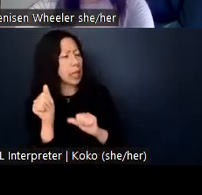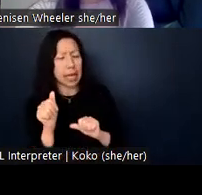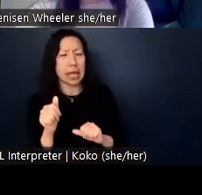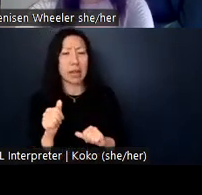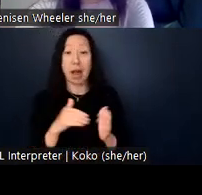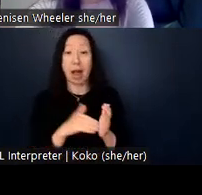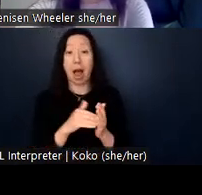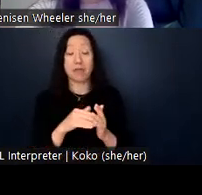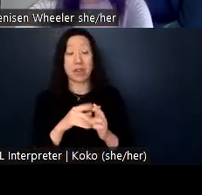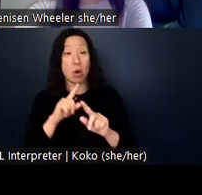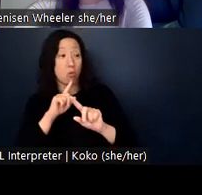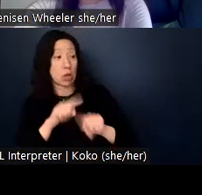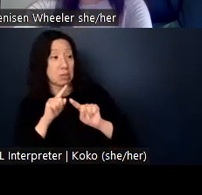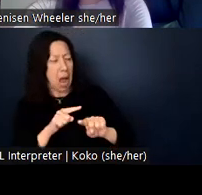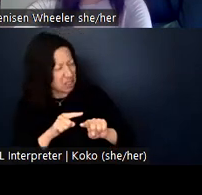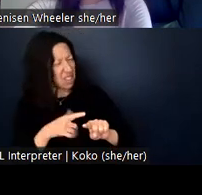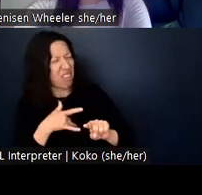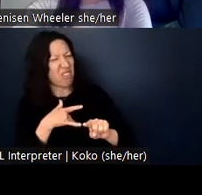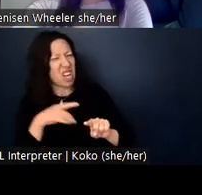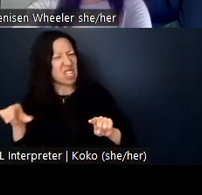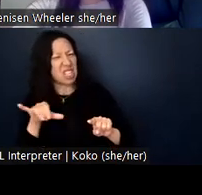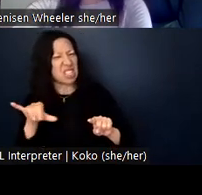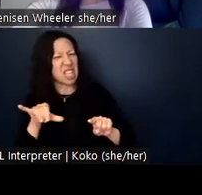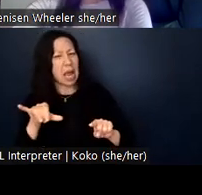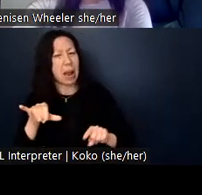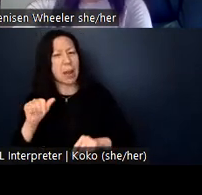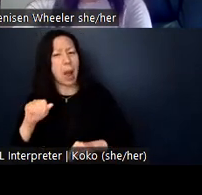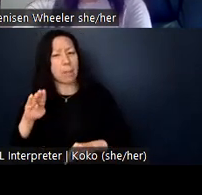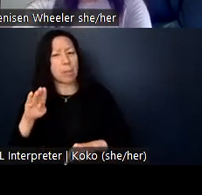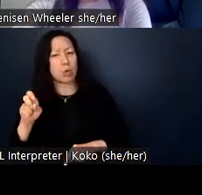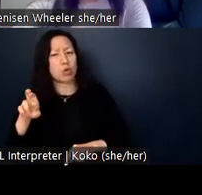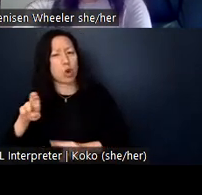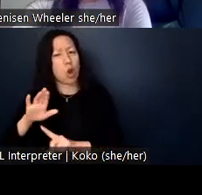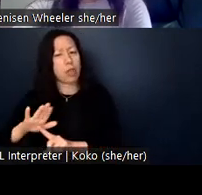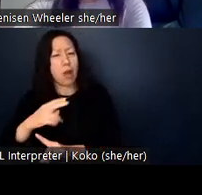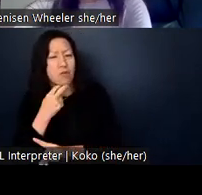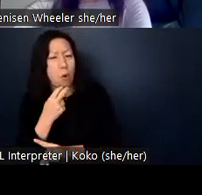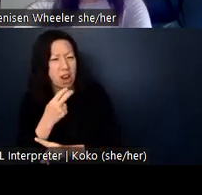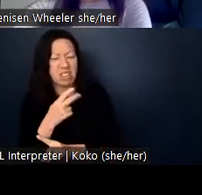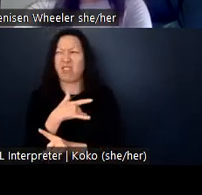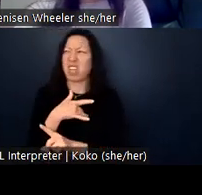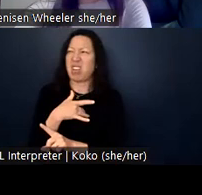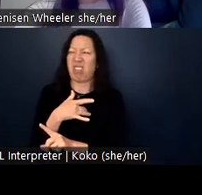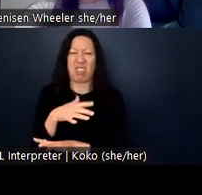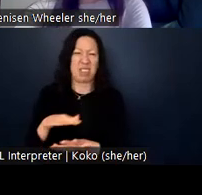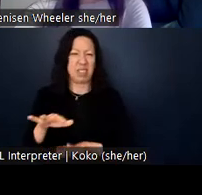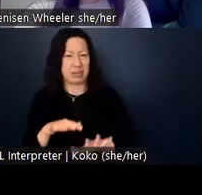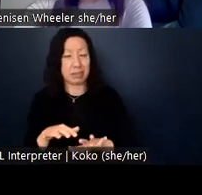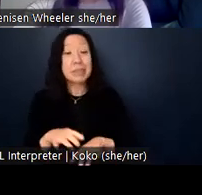13:28:22 And then on the right are questions and phrases: